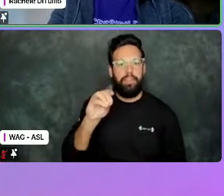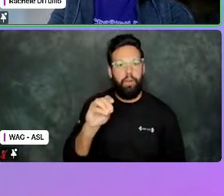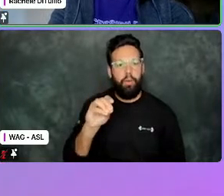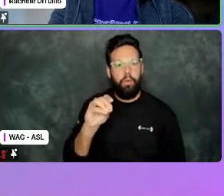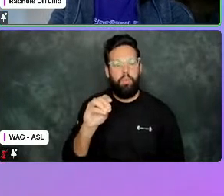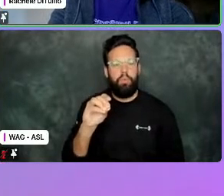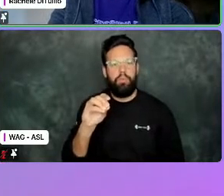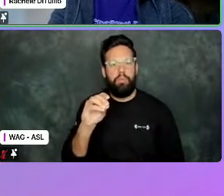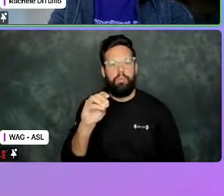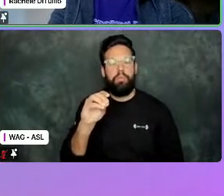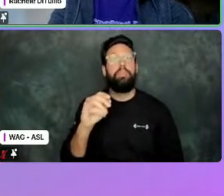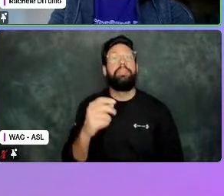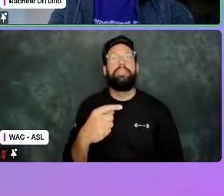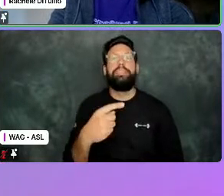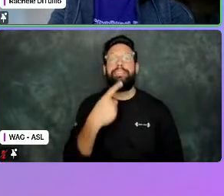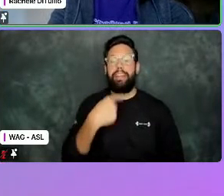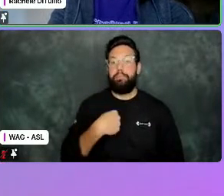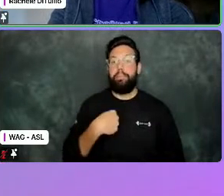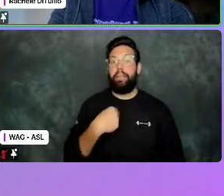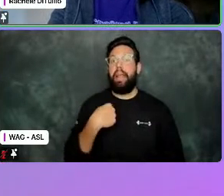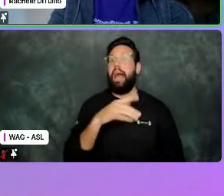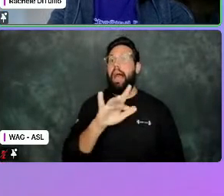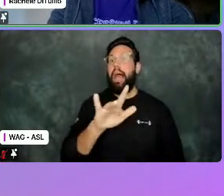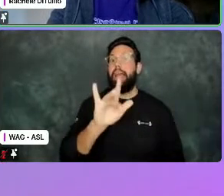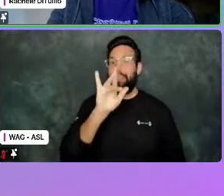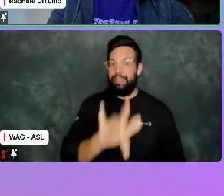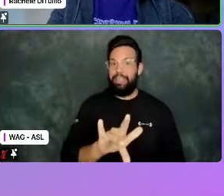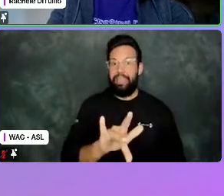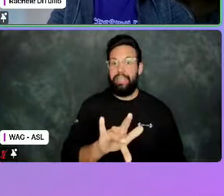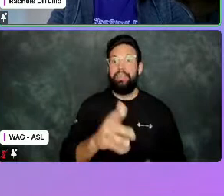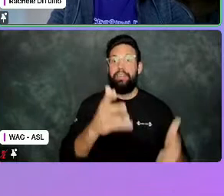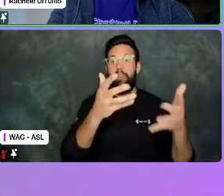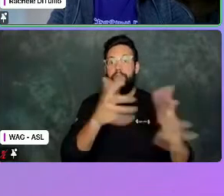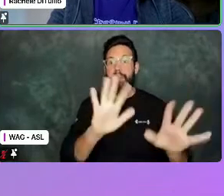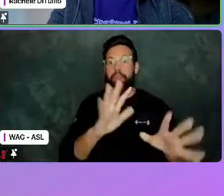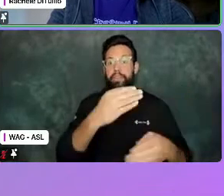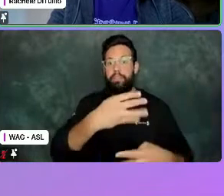eight. Tuxedo eight of eight [>>] So if I want to select